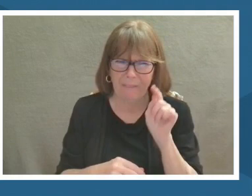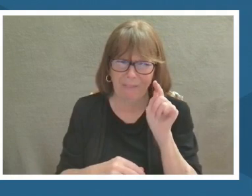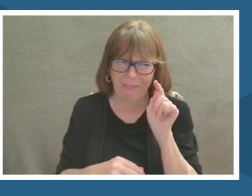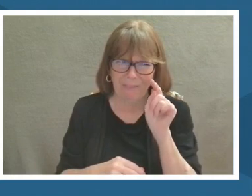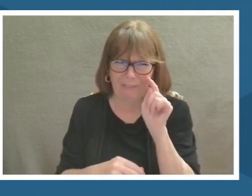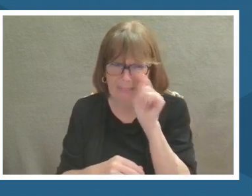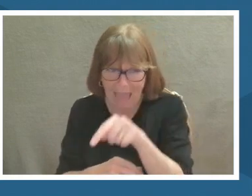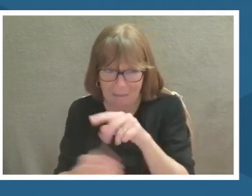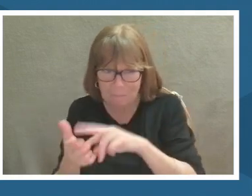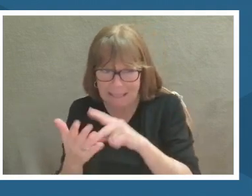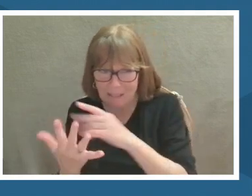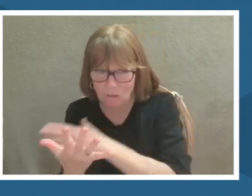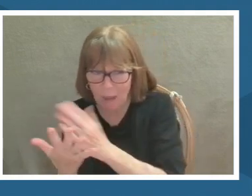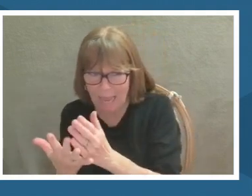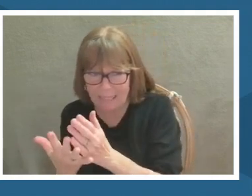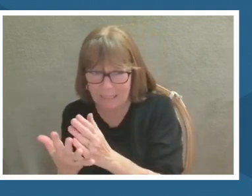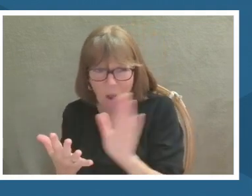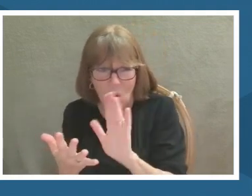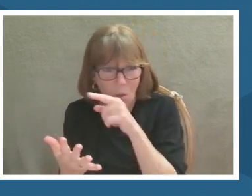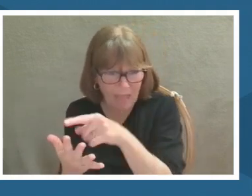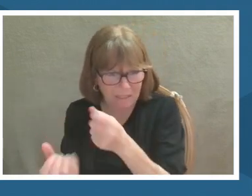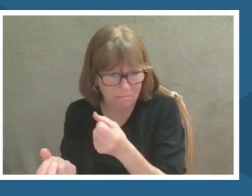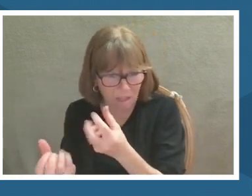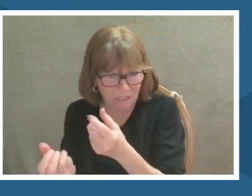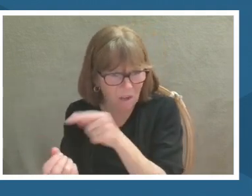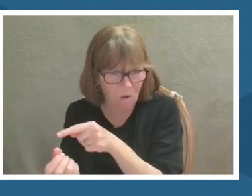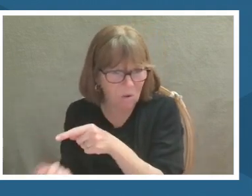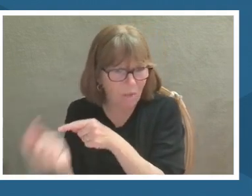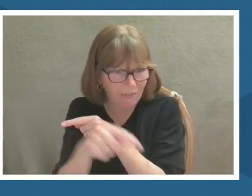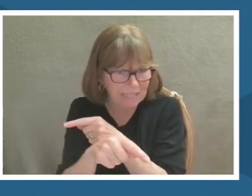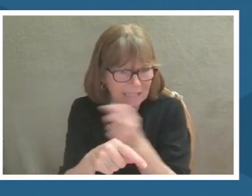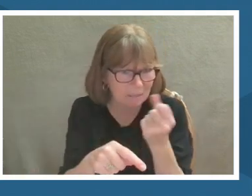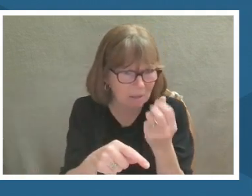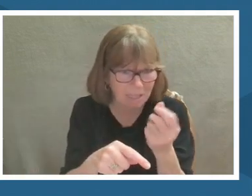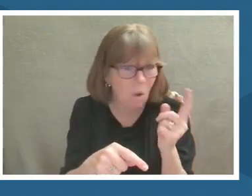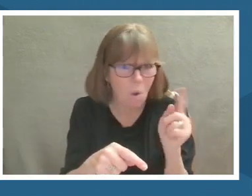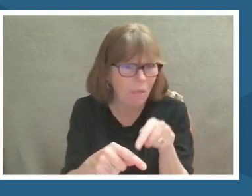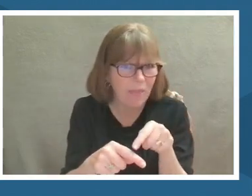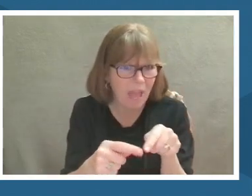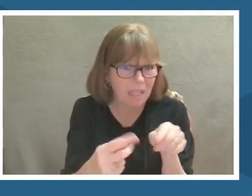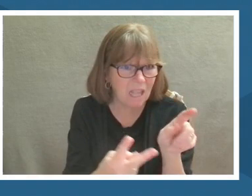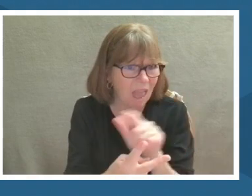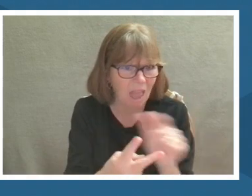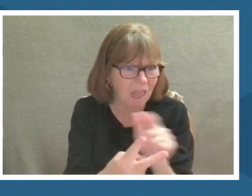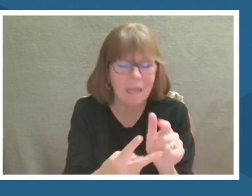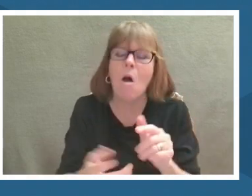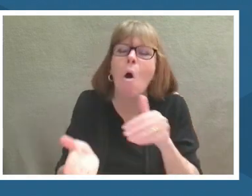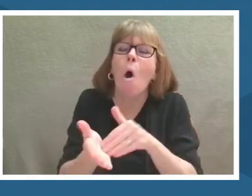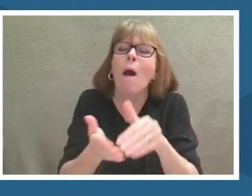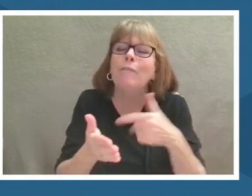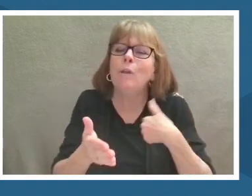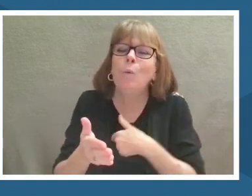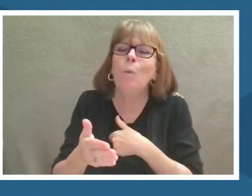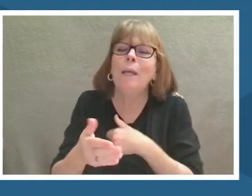multi or interdisciplinary and so we often use these words interchangeably